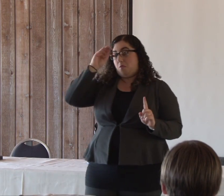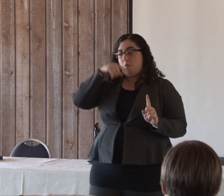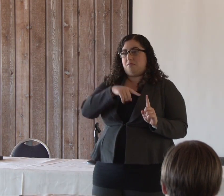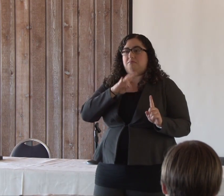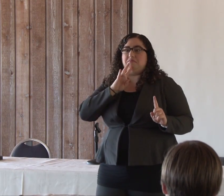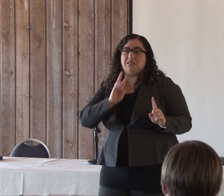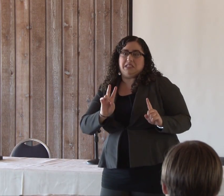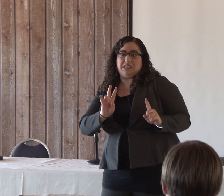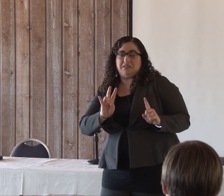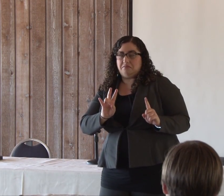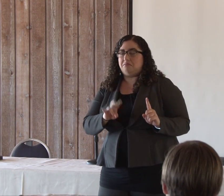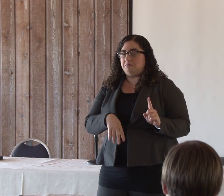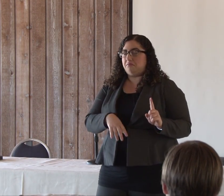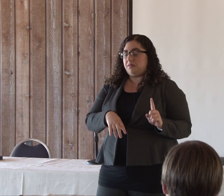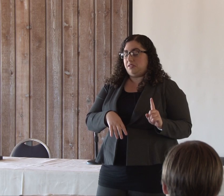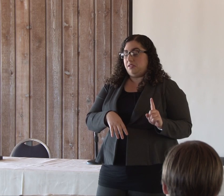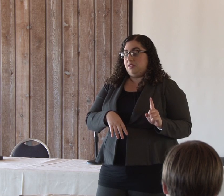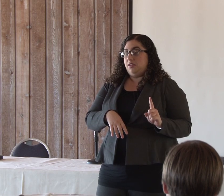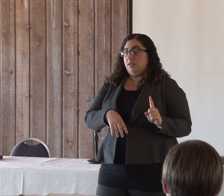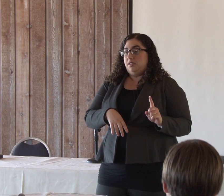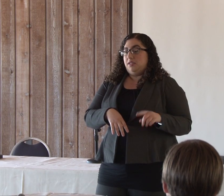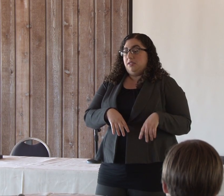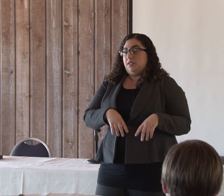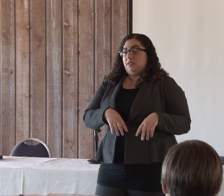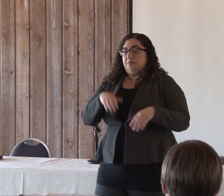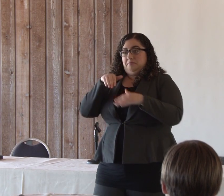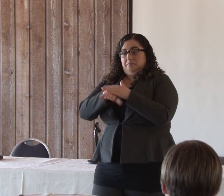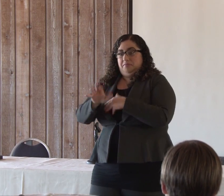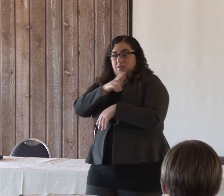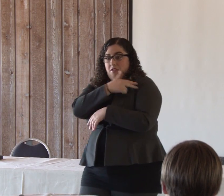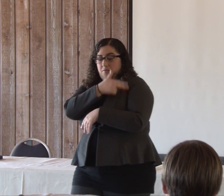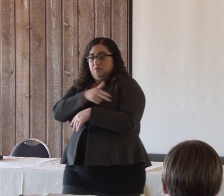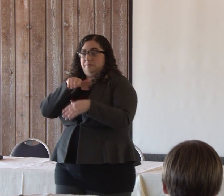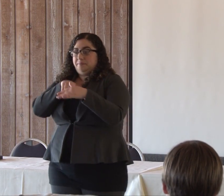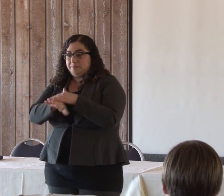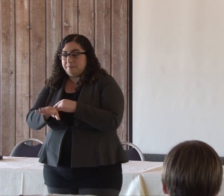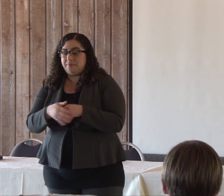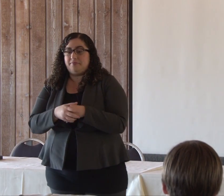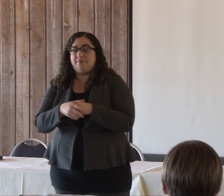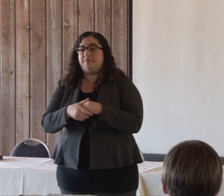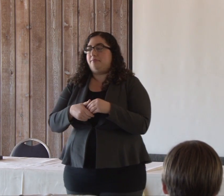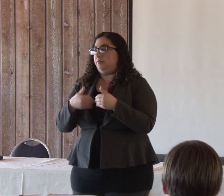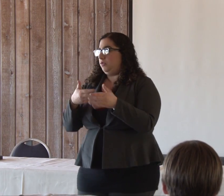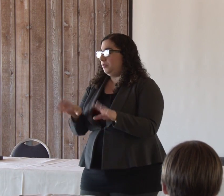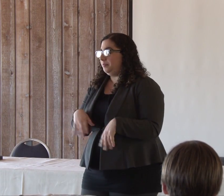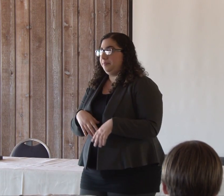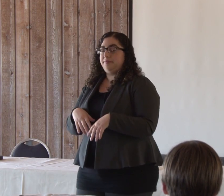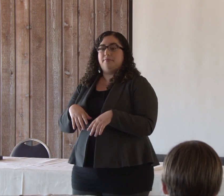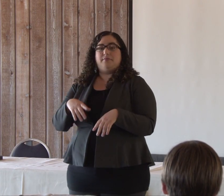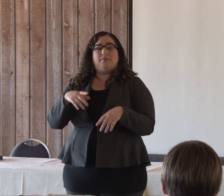The baby was about six months old. The little boy was about seven.